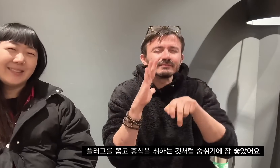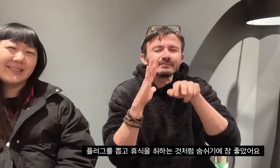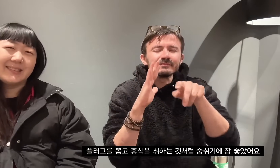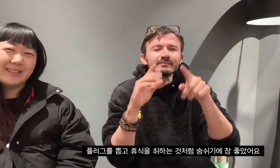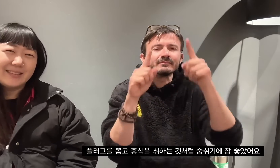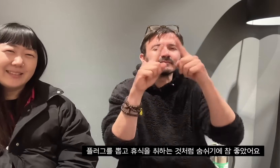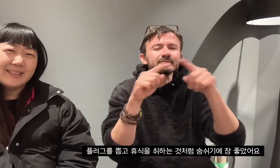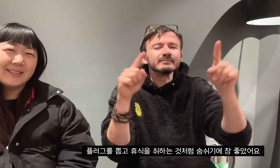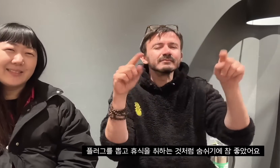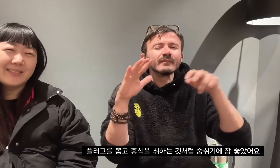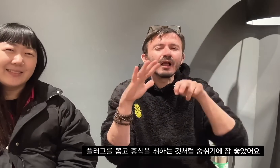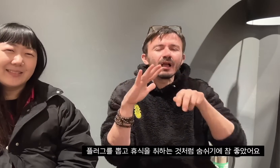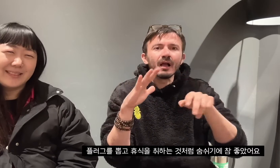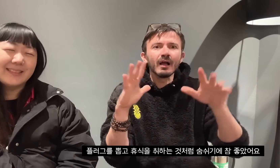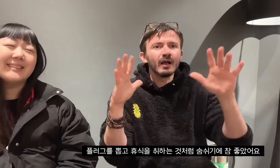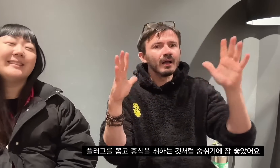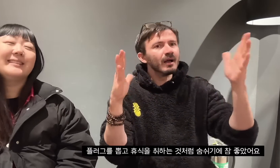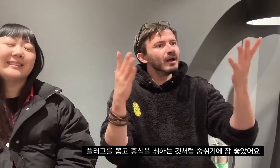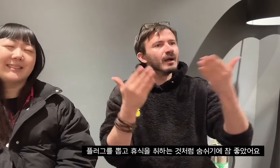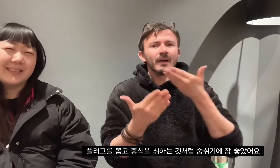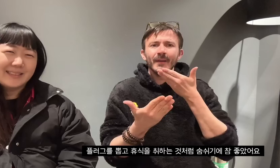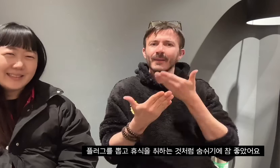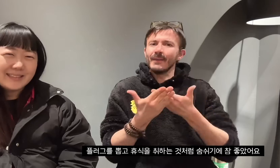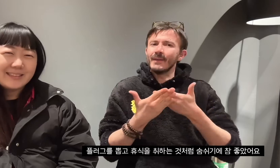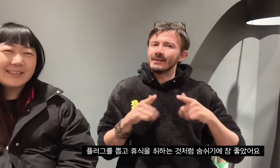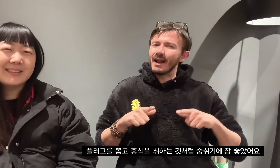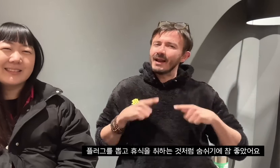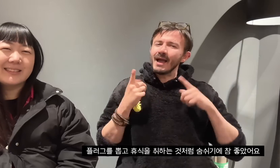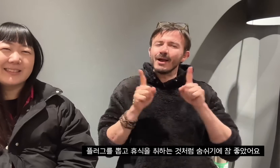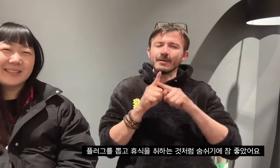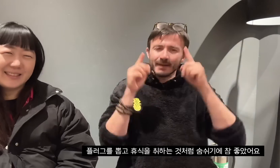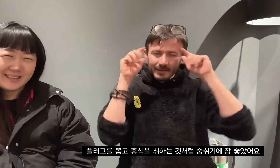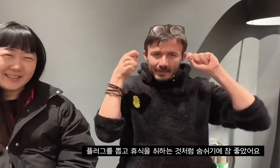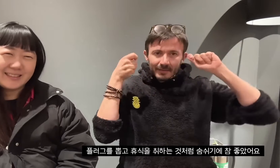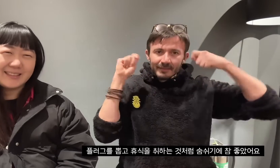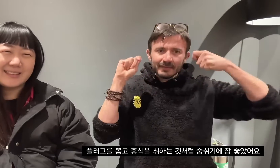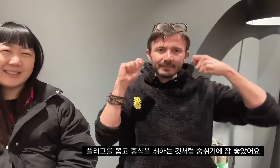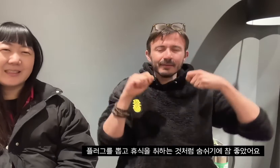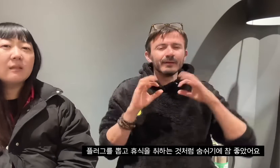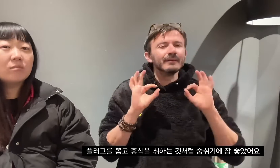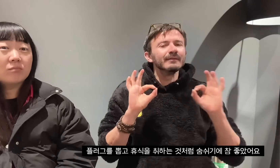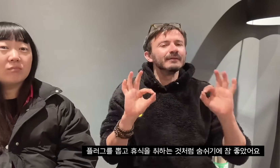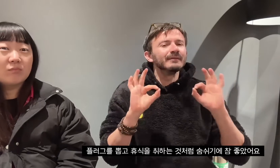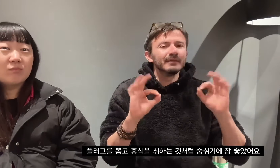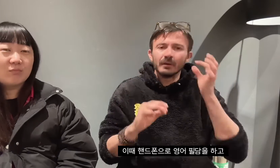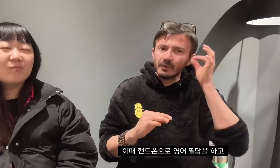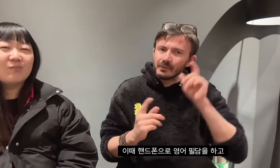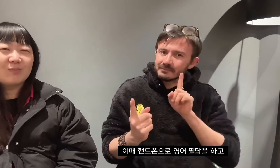and it was great to breathe, like unplugging and relaxing.